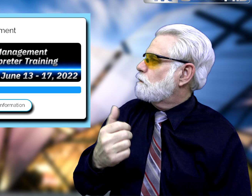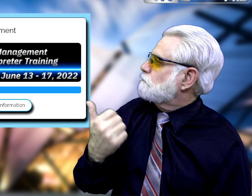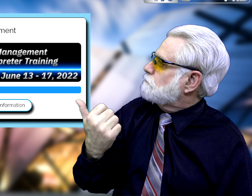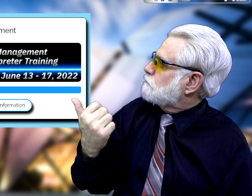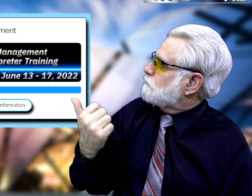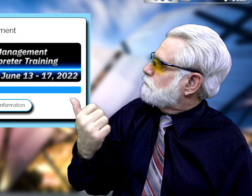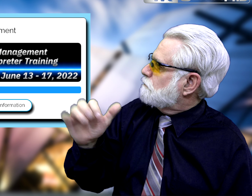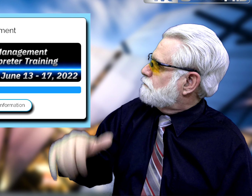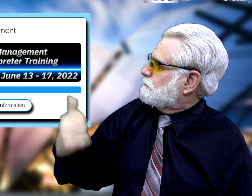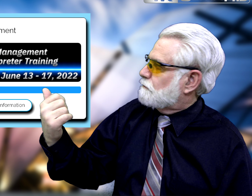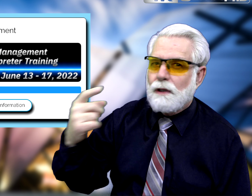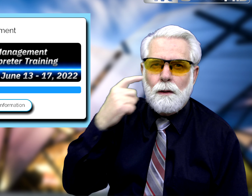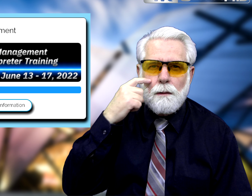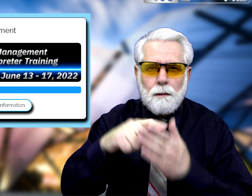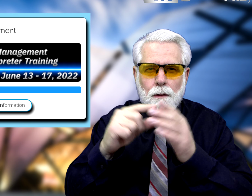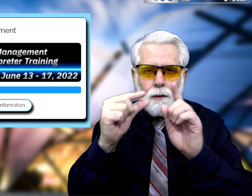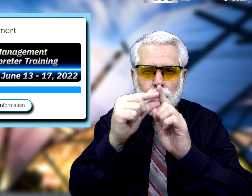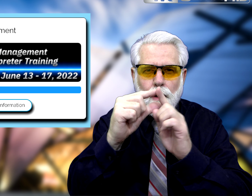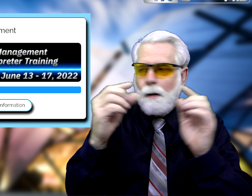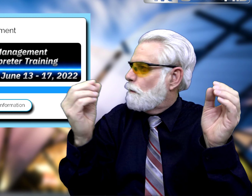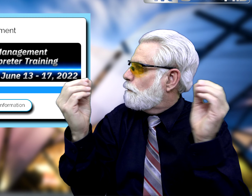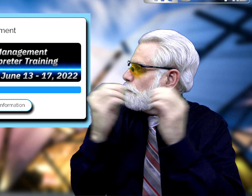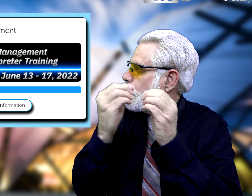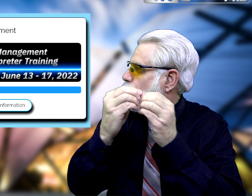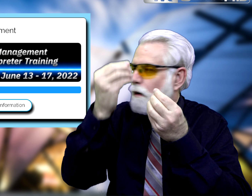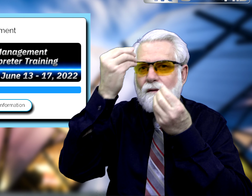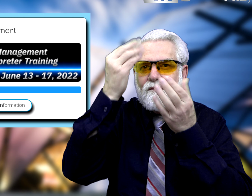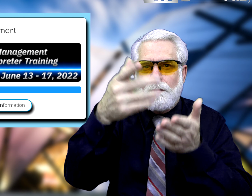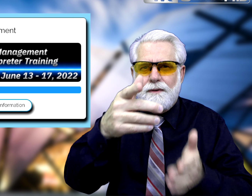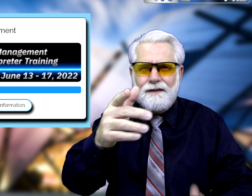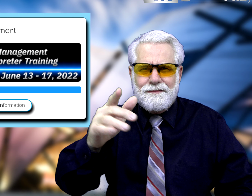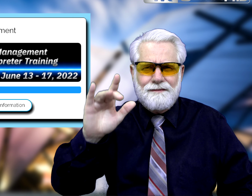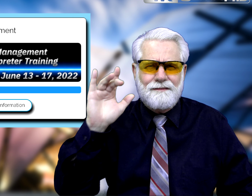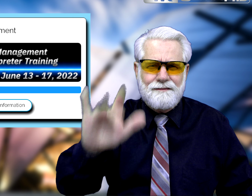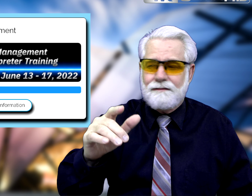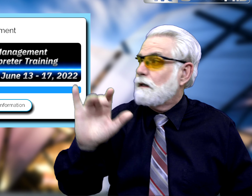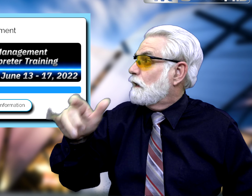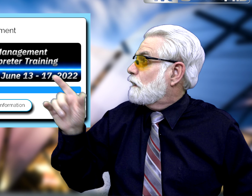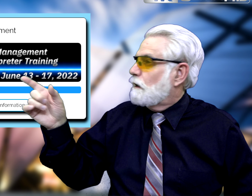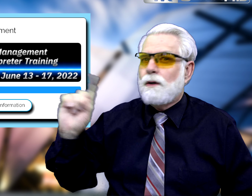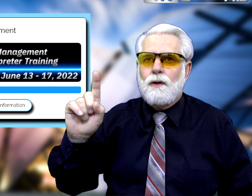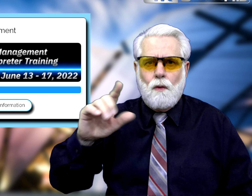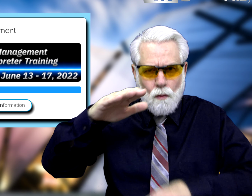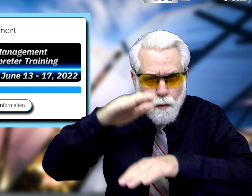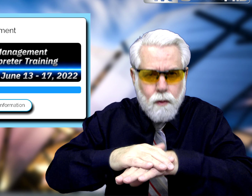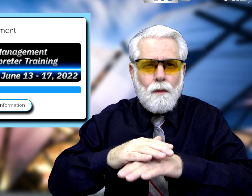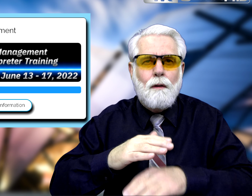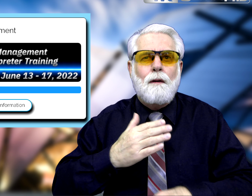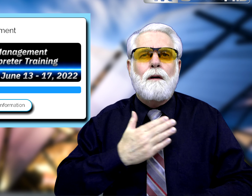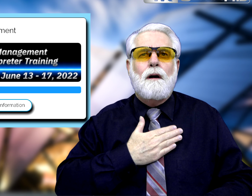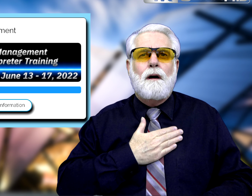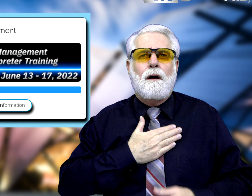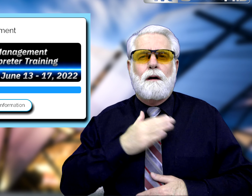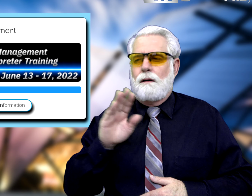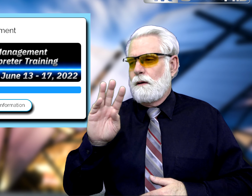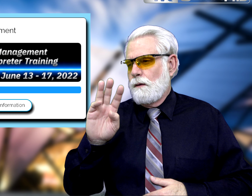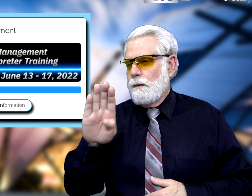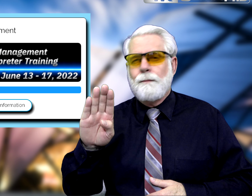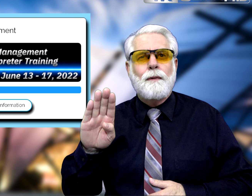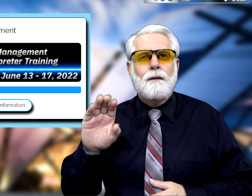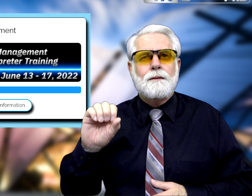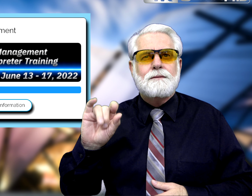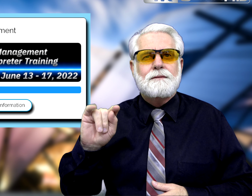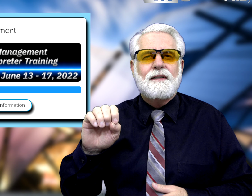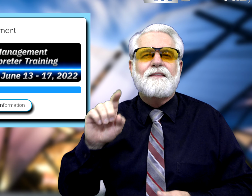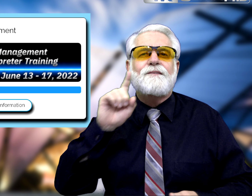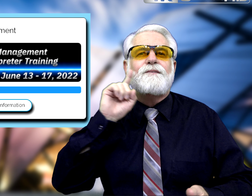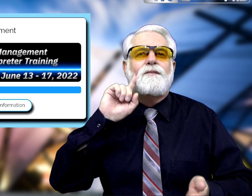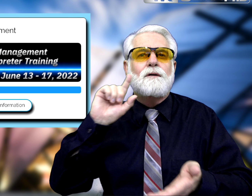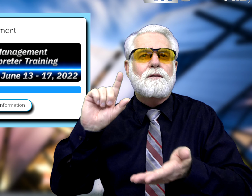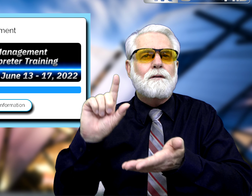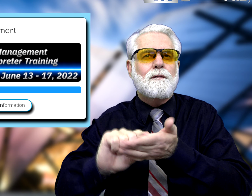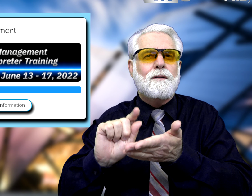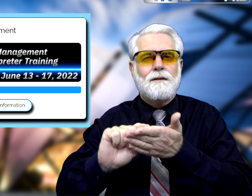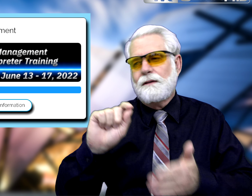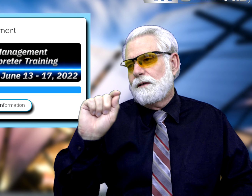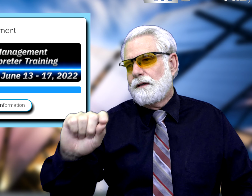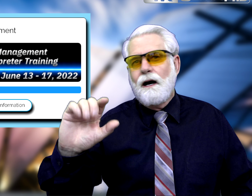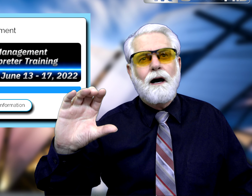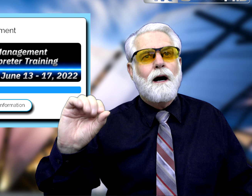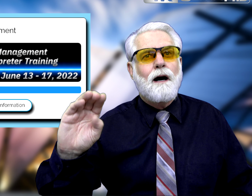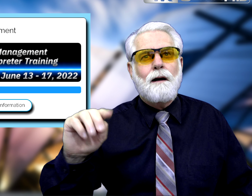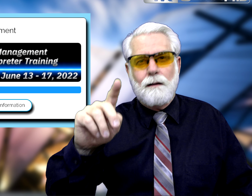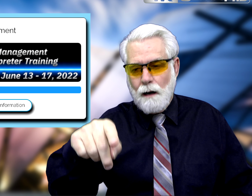notice the words “More Information” click on that. This is on my website www.deafnewspaper.com